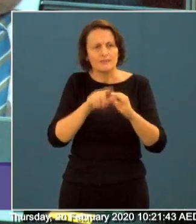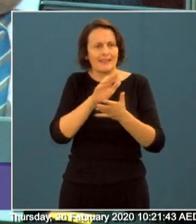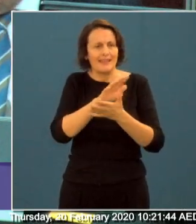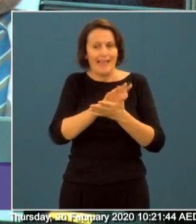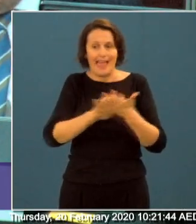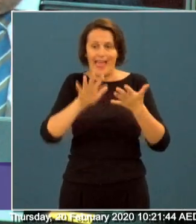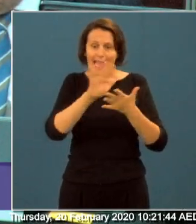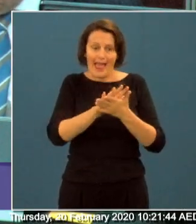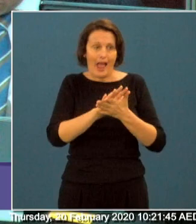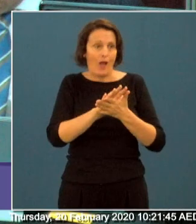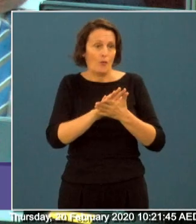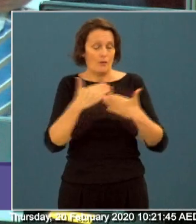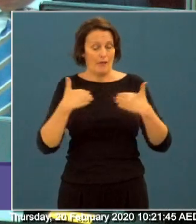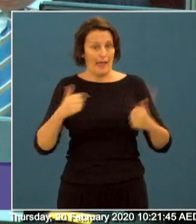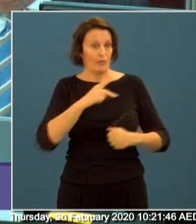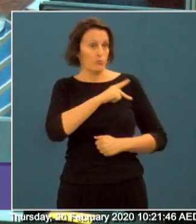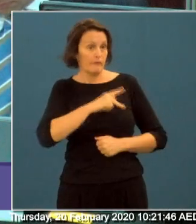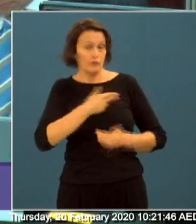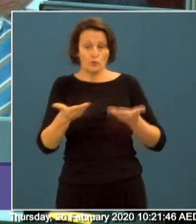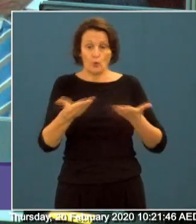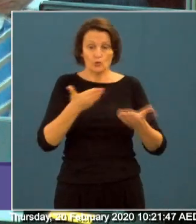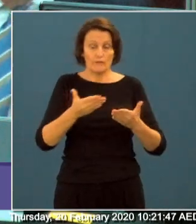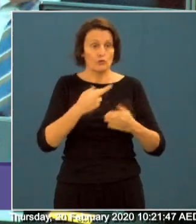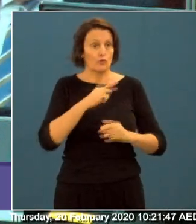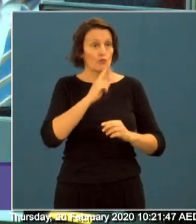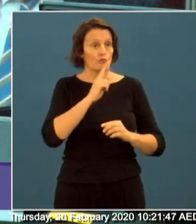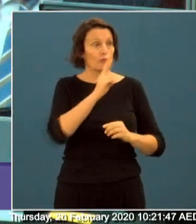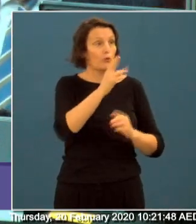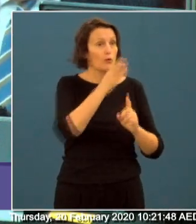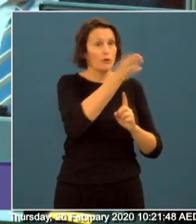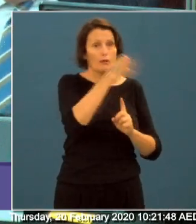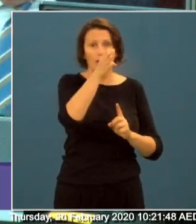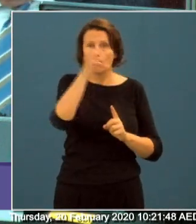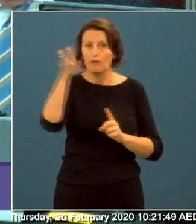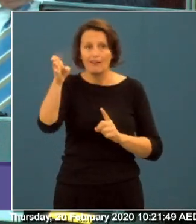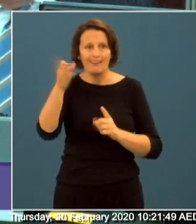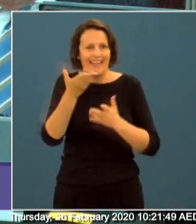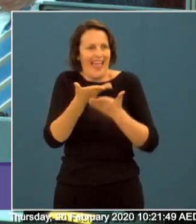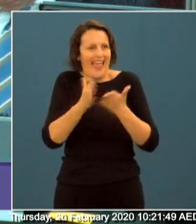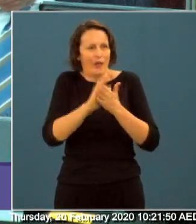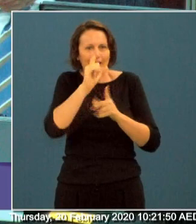or funding models to better cater for the needs of persons who require